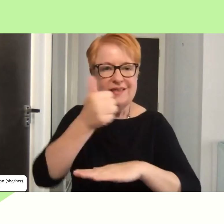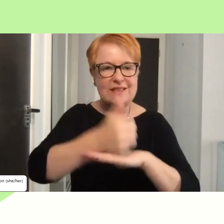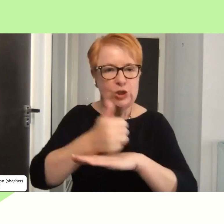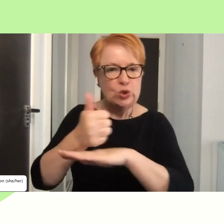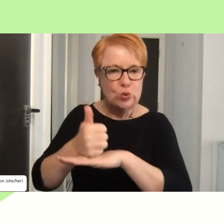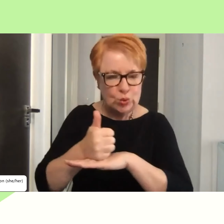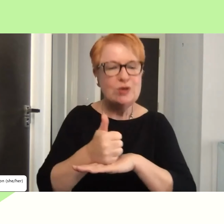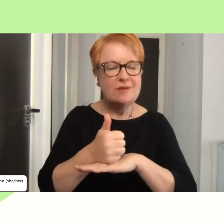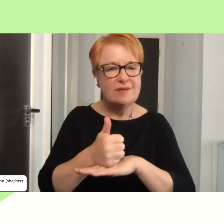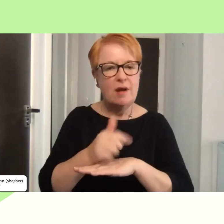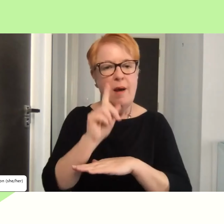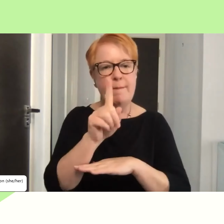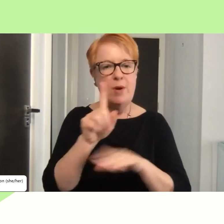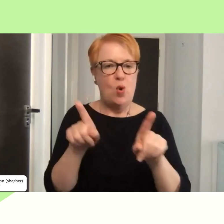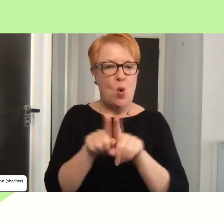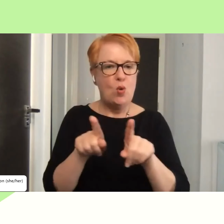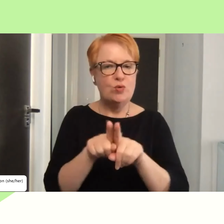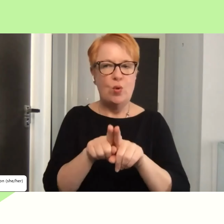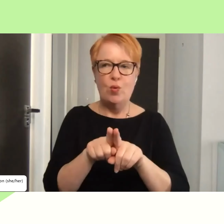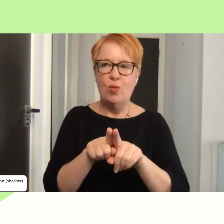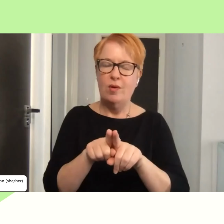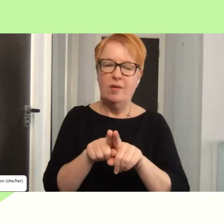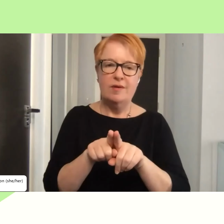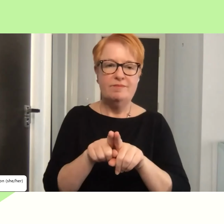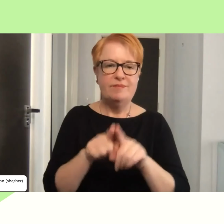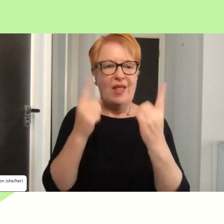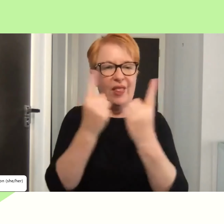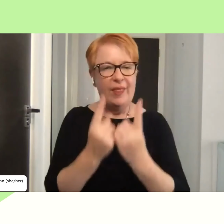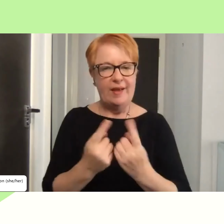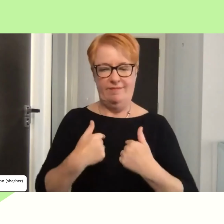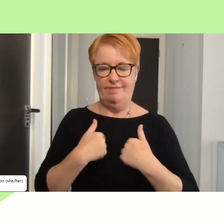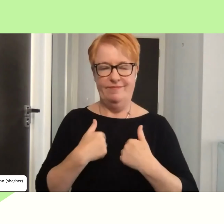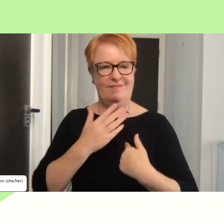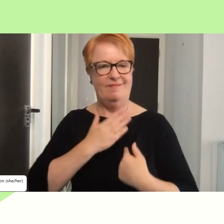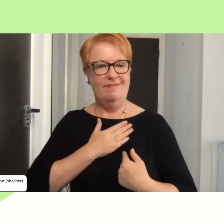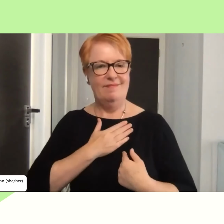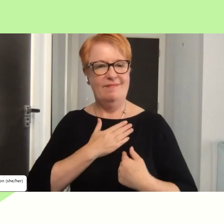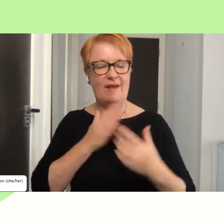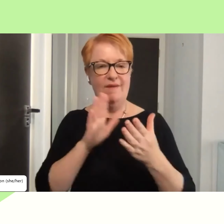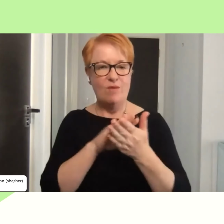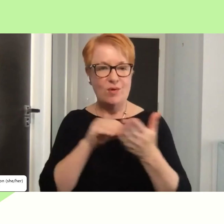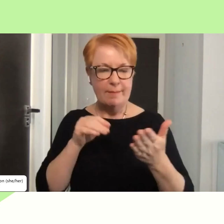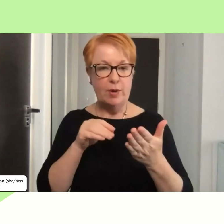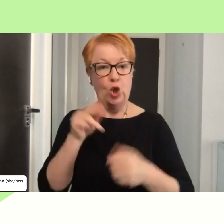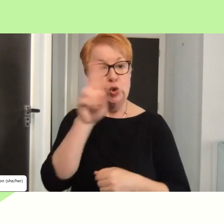But there are also things that I engage like the school I will be introducing now that